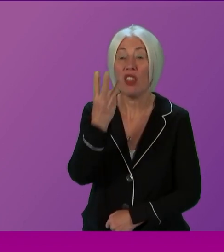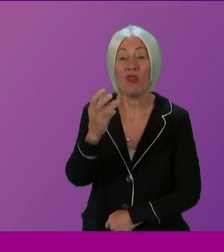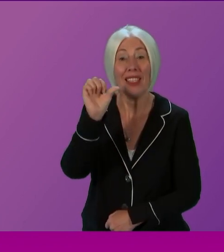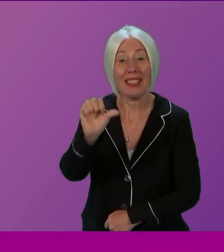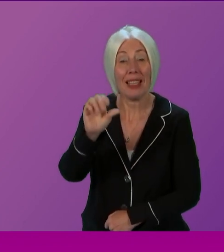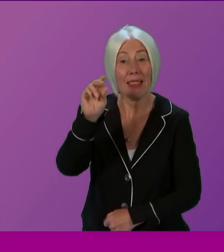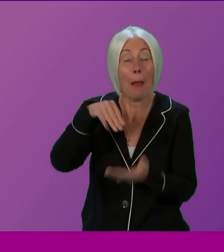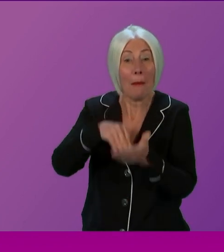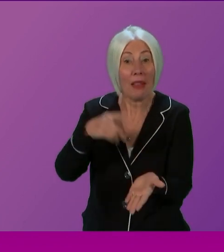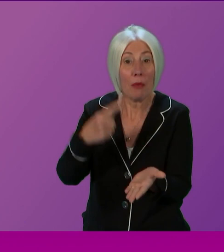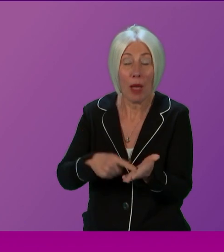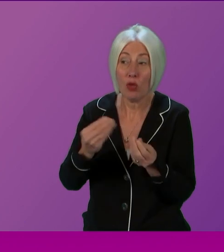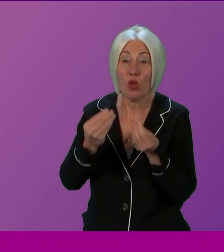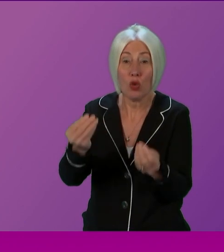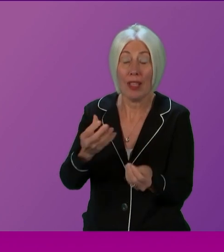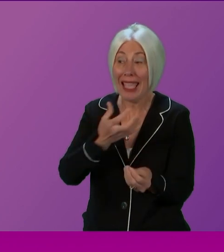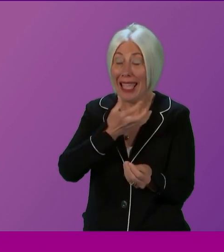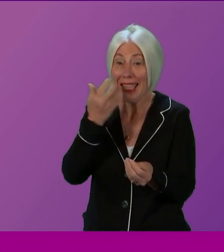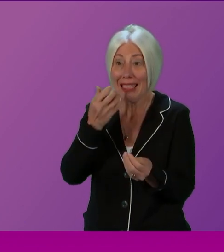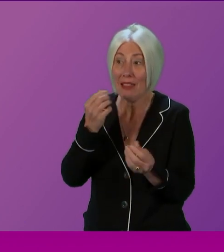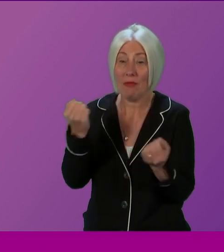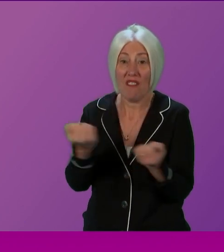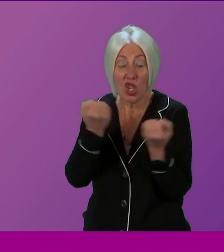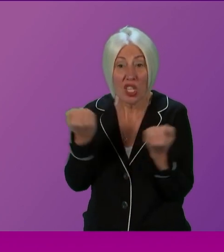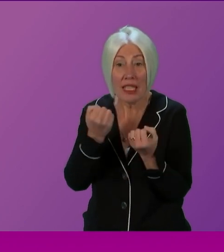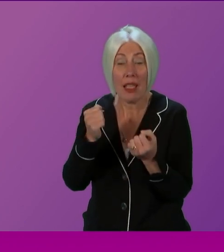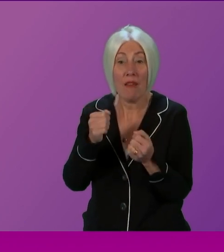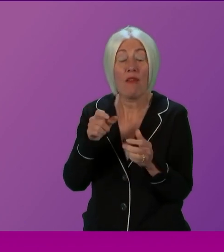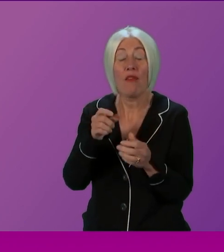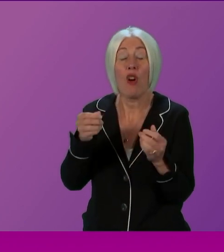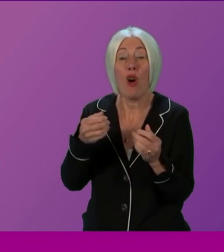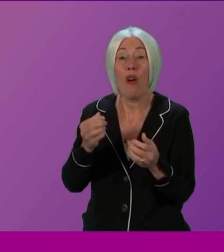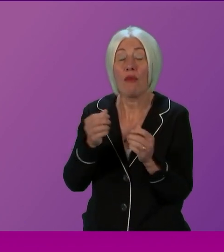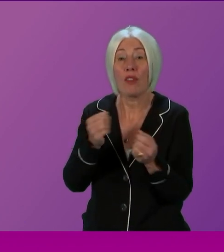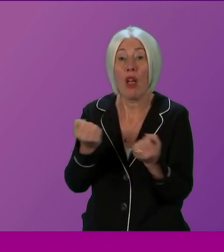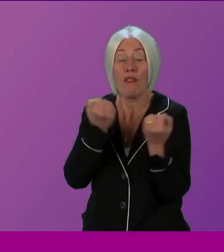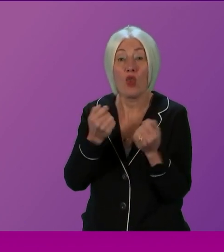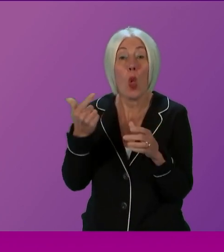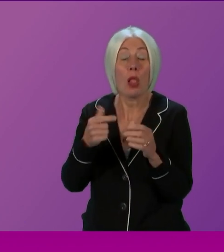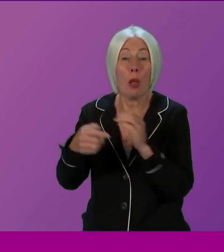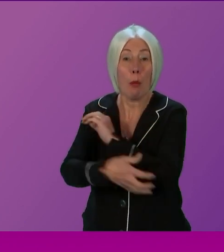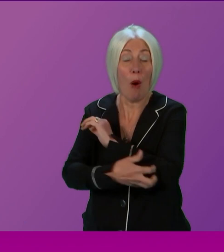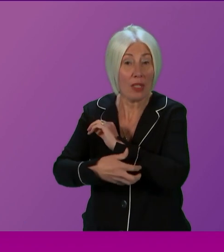energy efficiency and fuel poverty measures. This year, £119 million of that is targeted